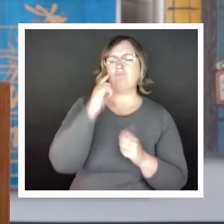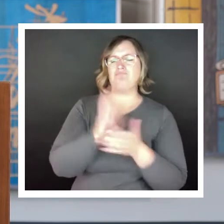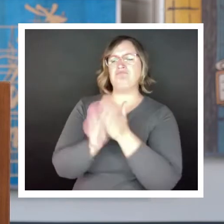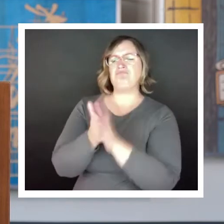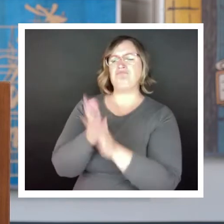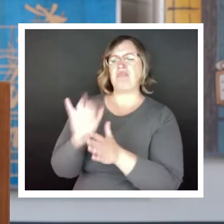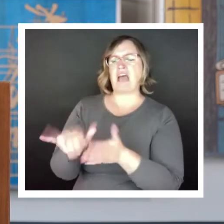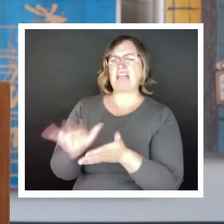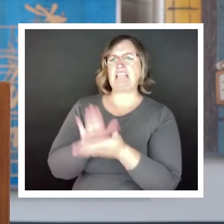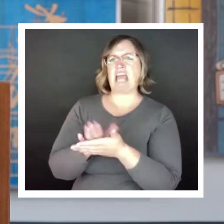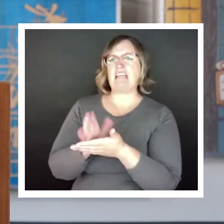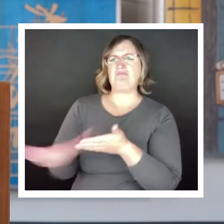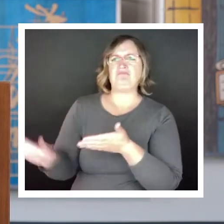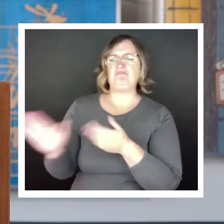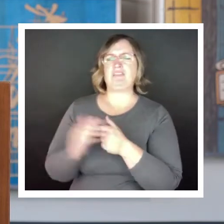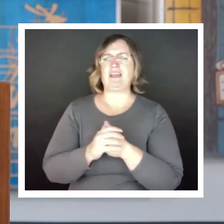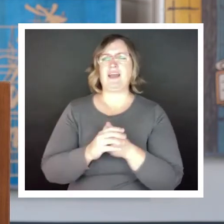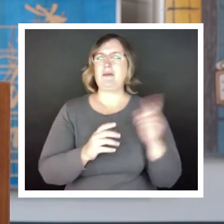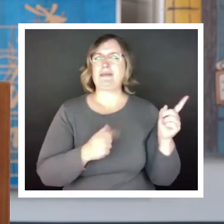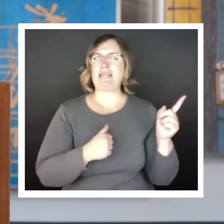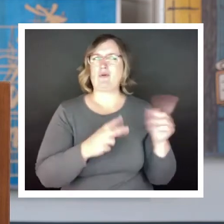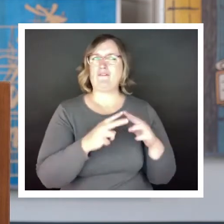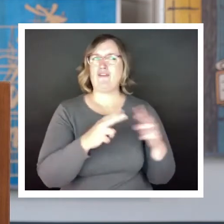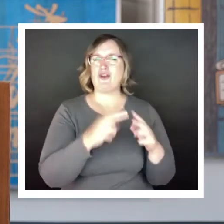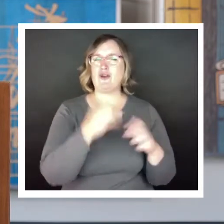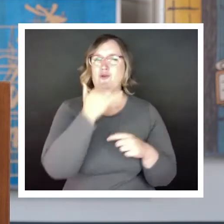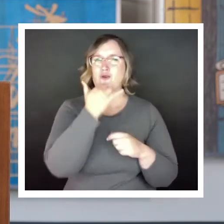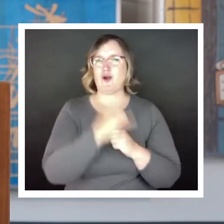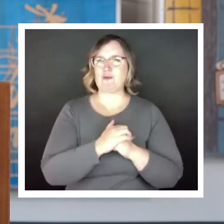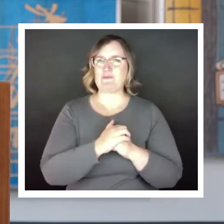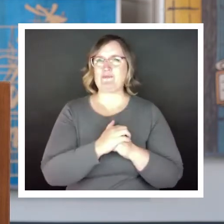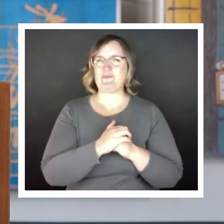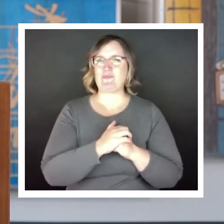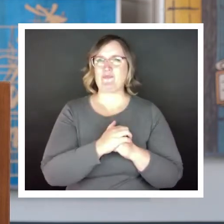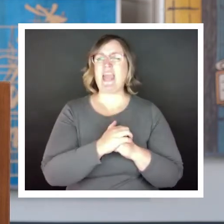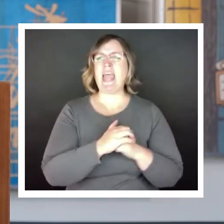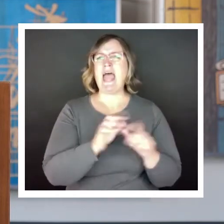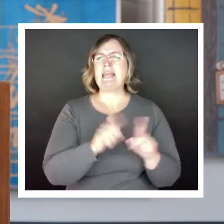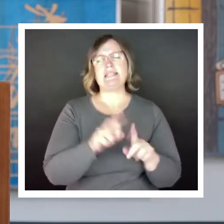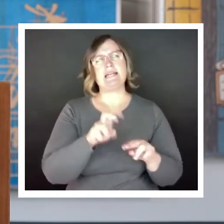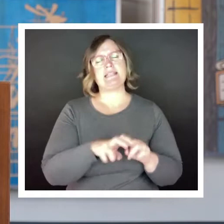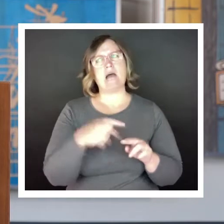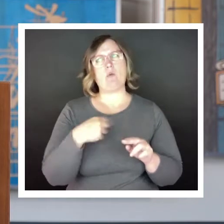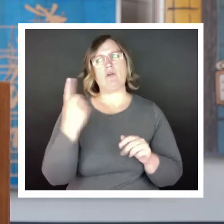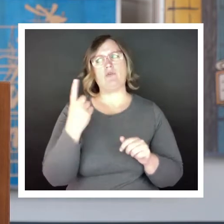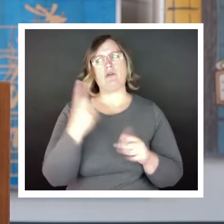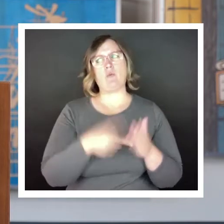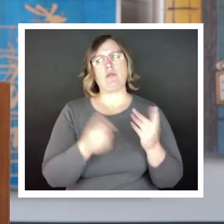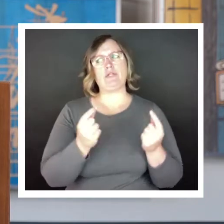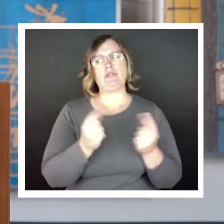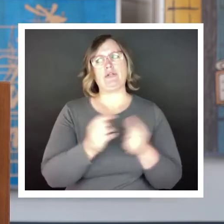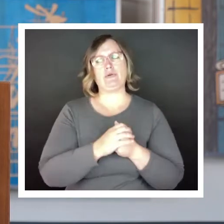But they were very, very wrong. And as I sat wondering what to do, a friend texted me